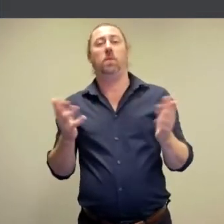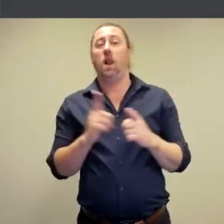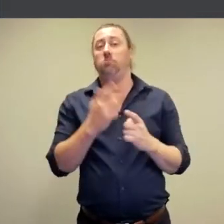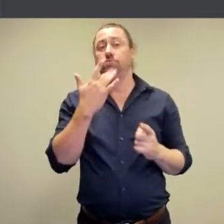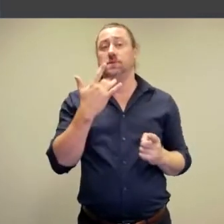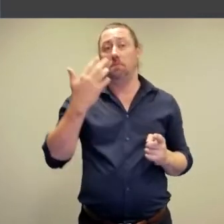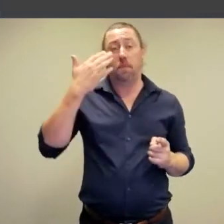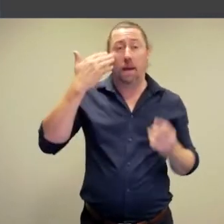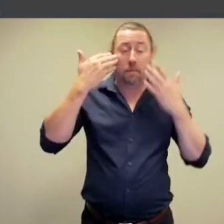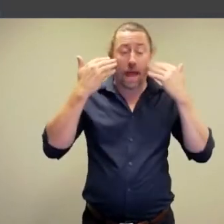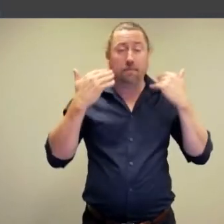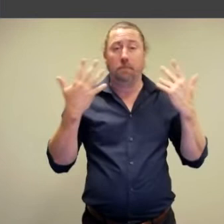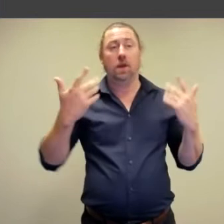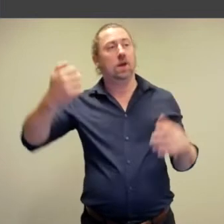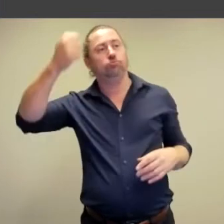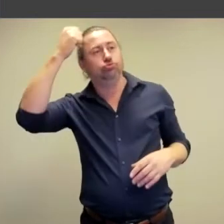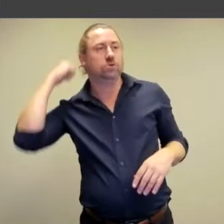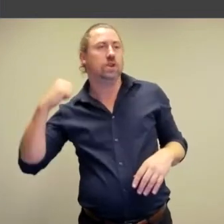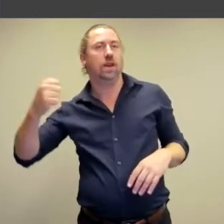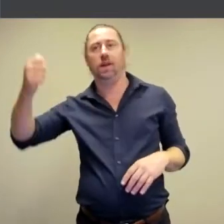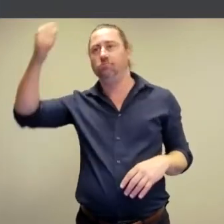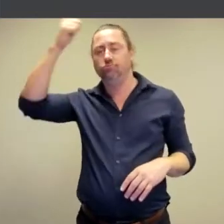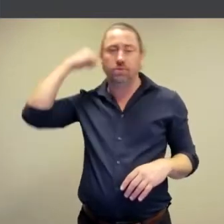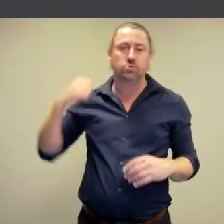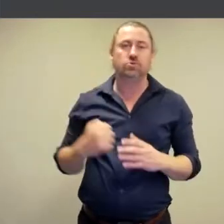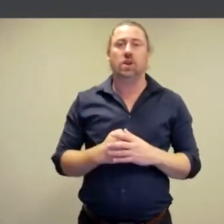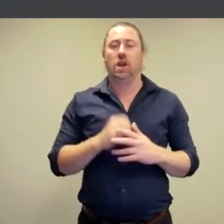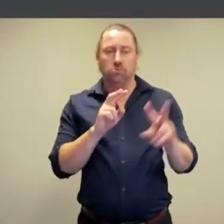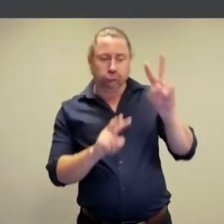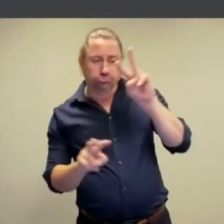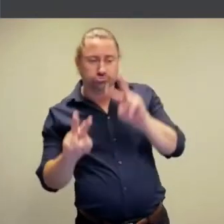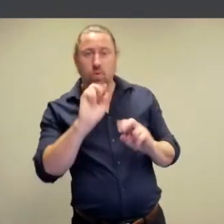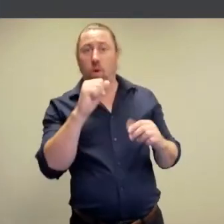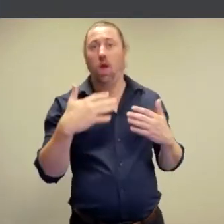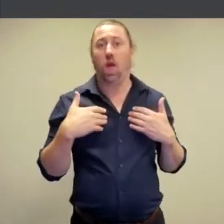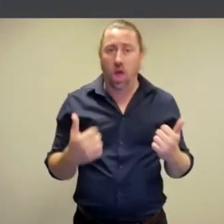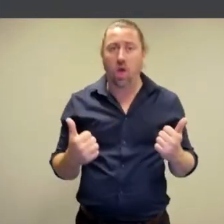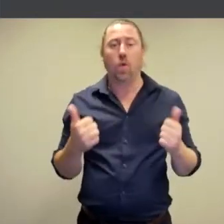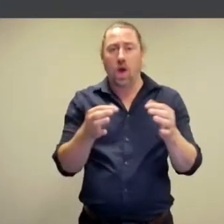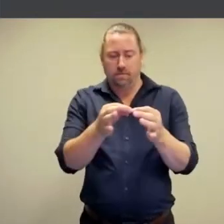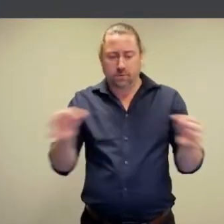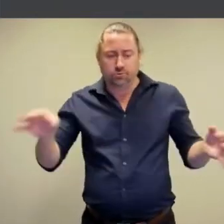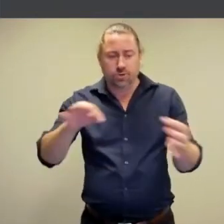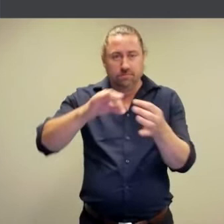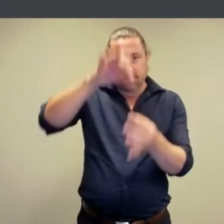pretending to brush your hair, to check your health